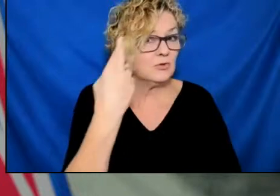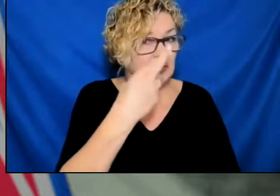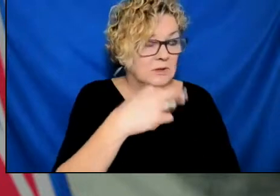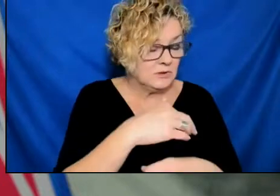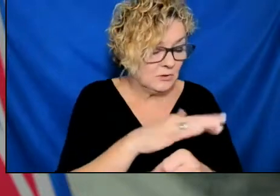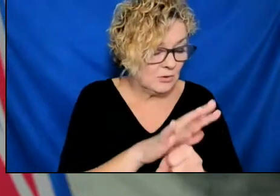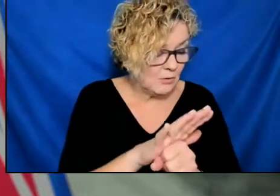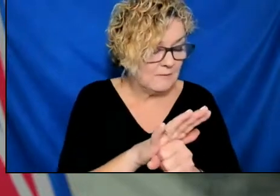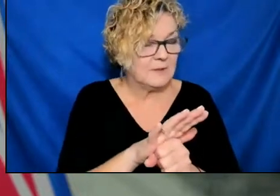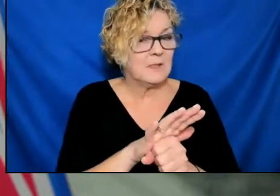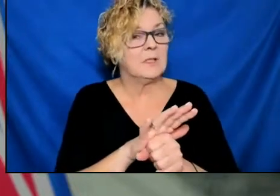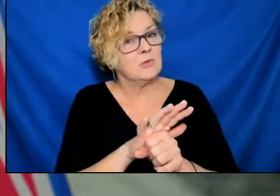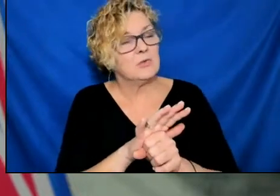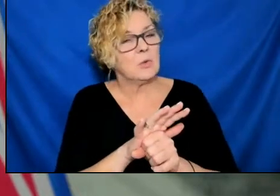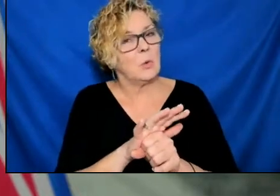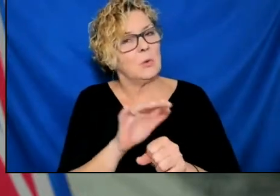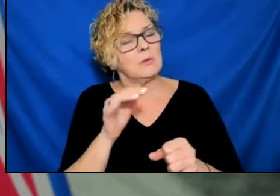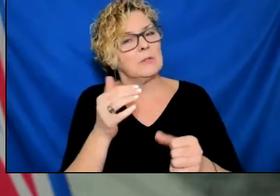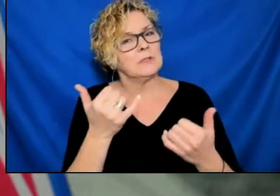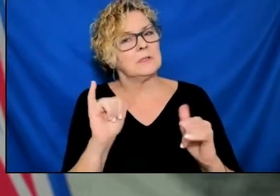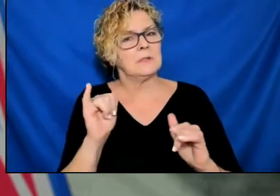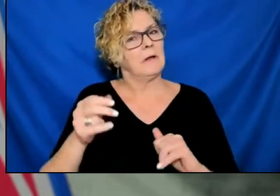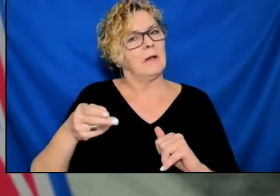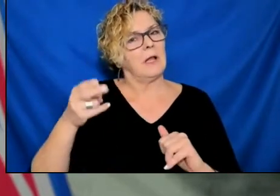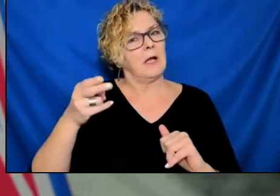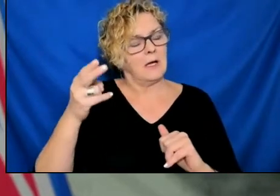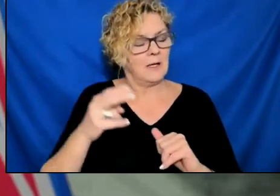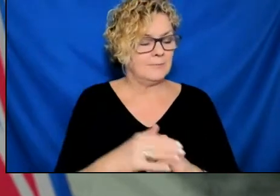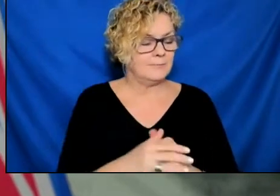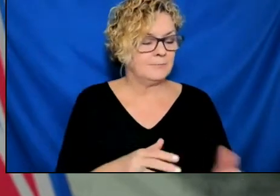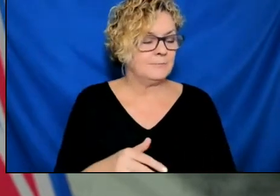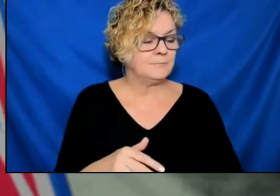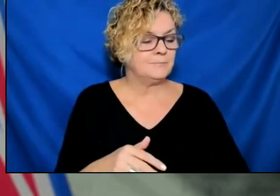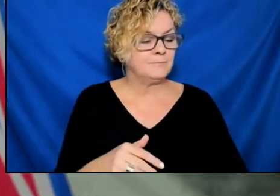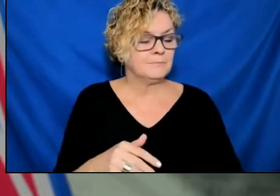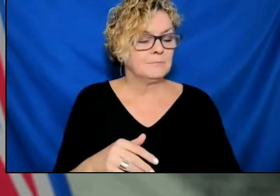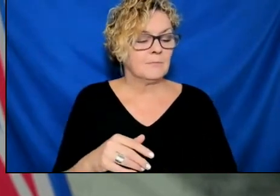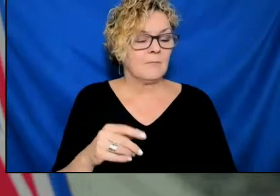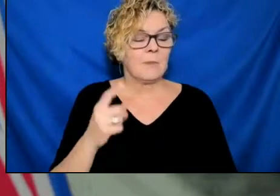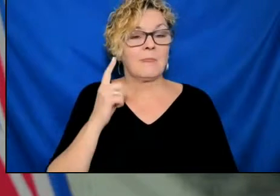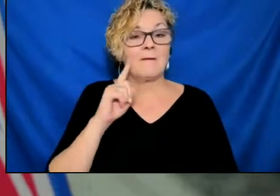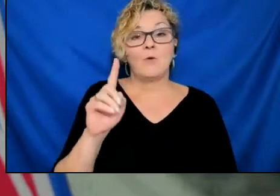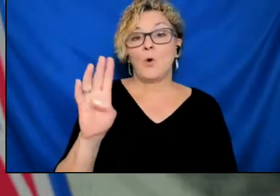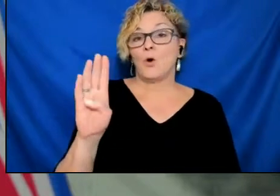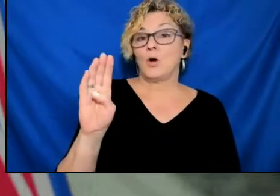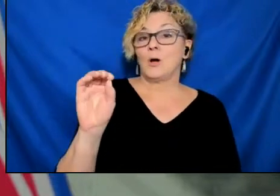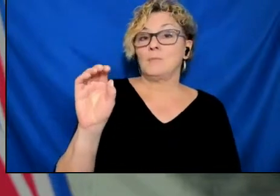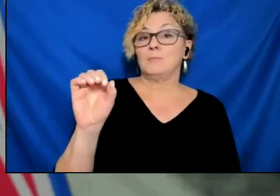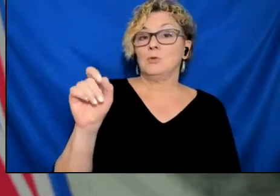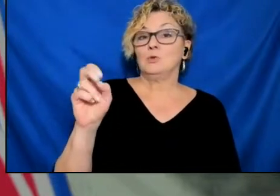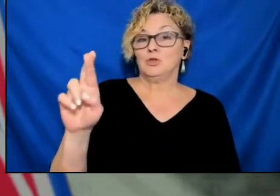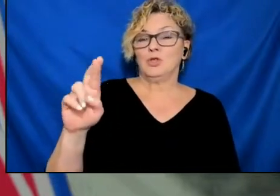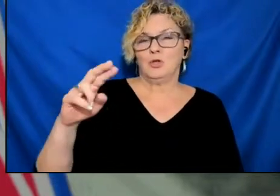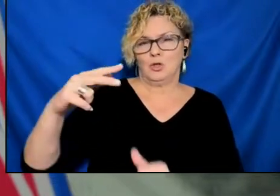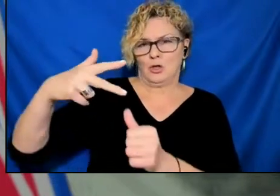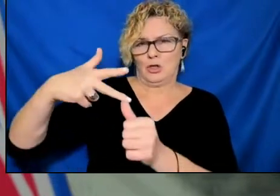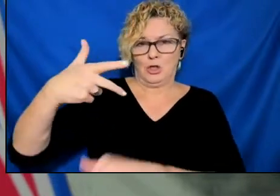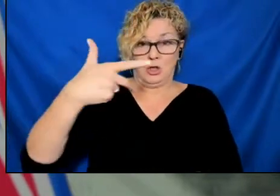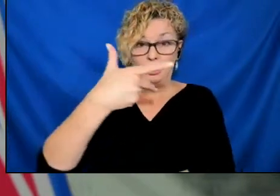and preparing the wave for that. And finally, I want to just take you through an update on our